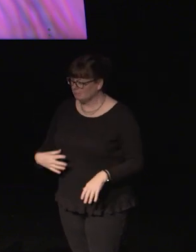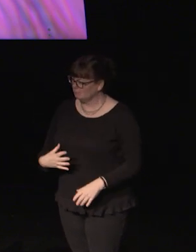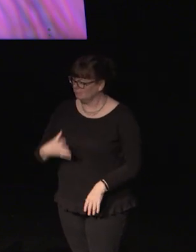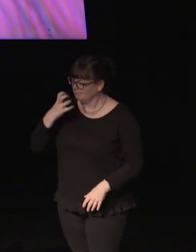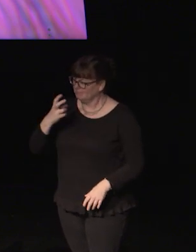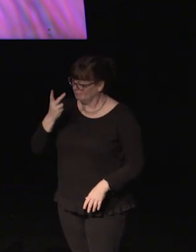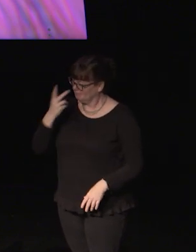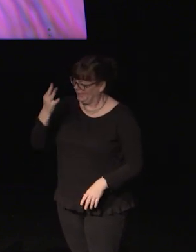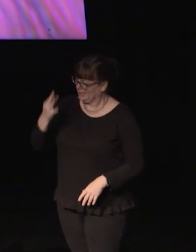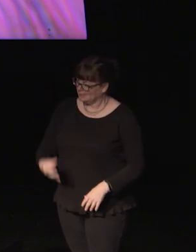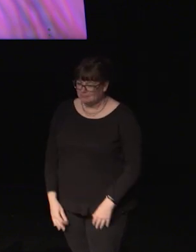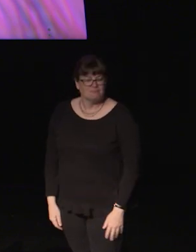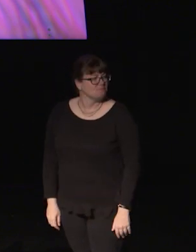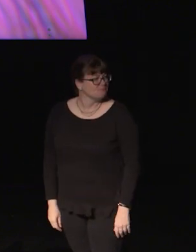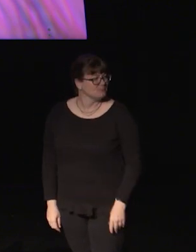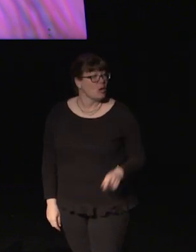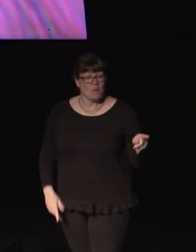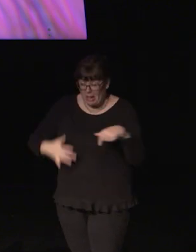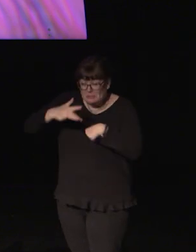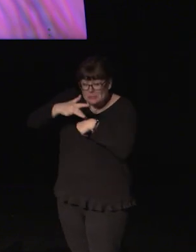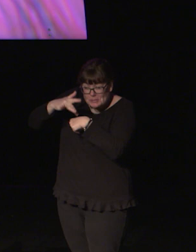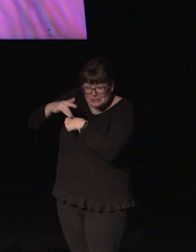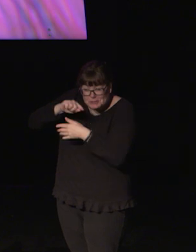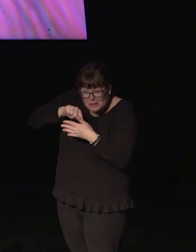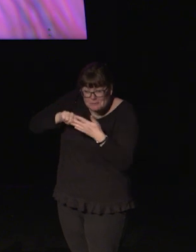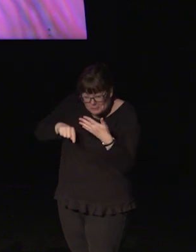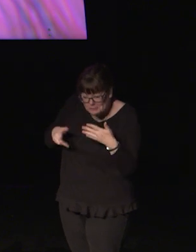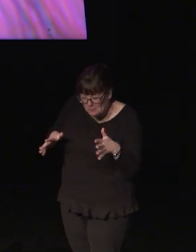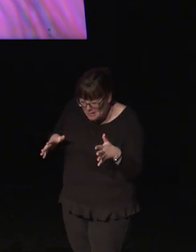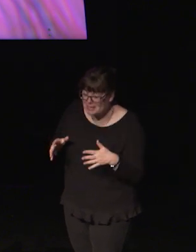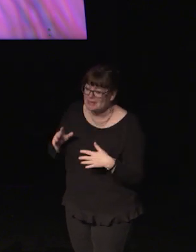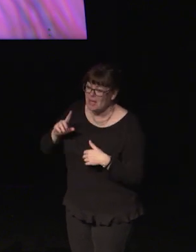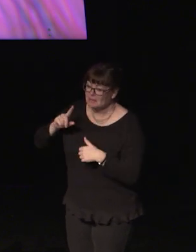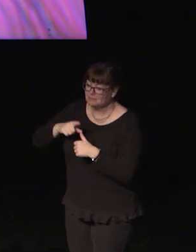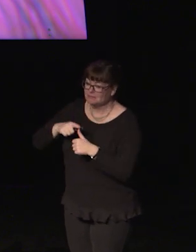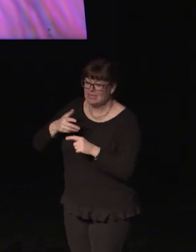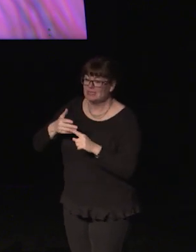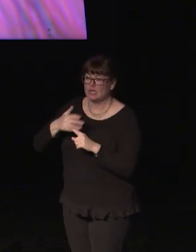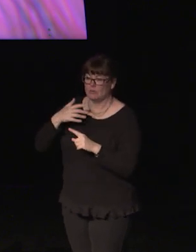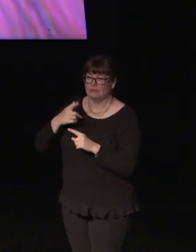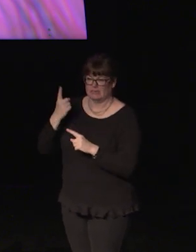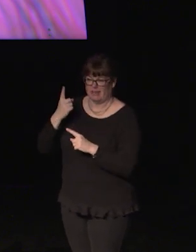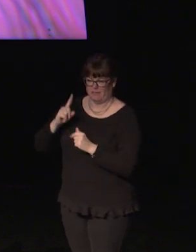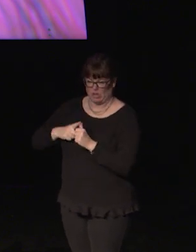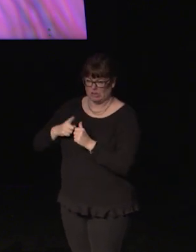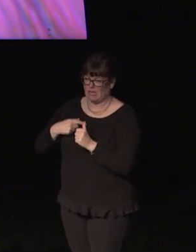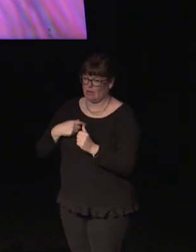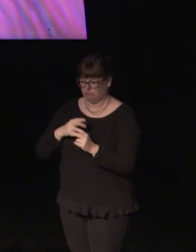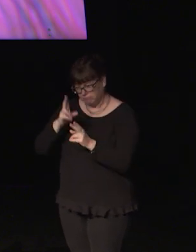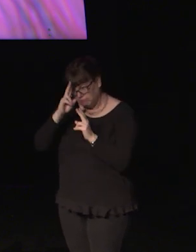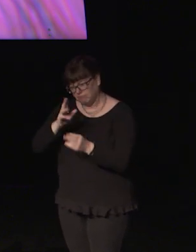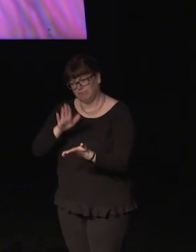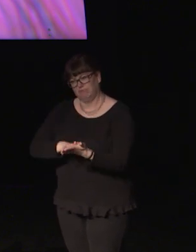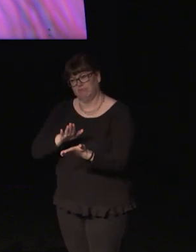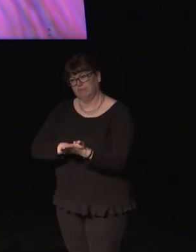Right. Well, you touched on a few of them already. But before I do I just wanna really give credit to one of my favorite games